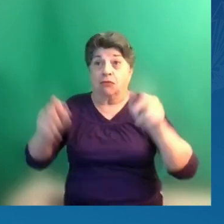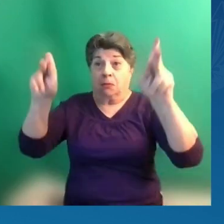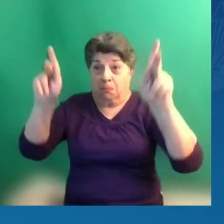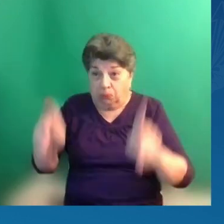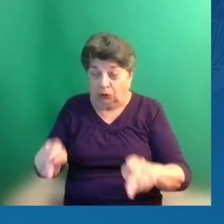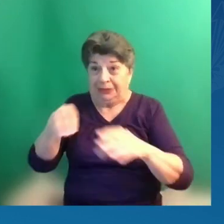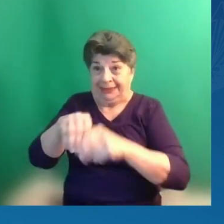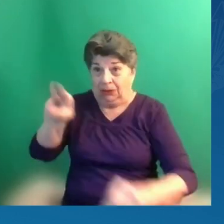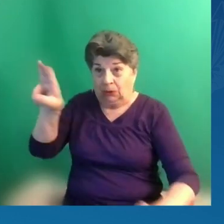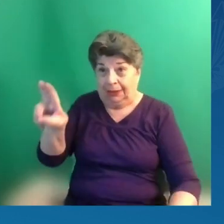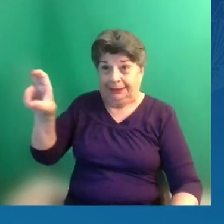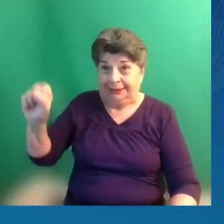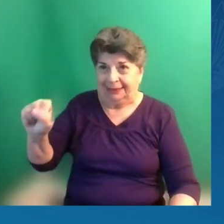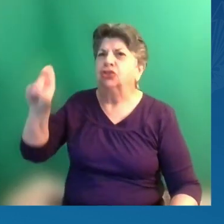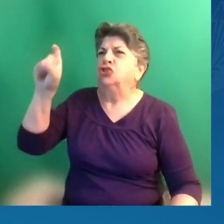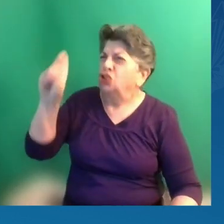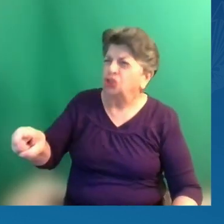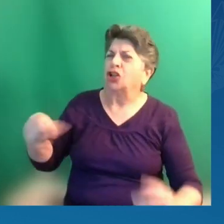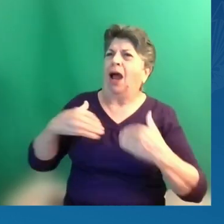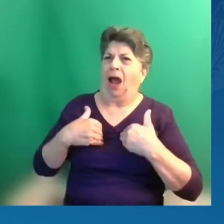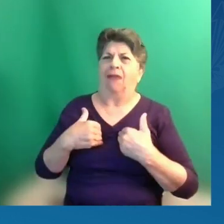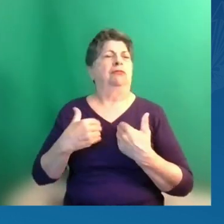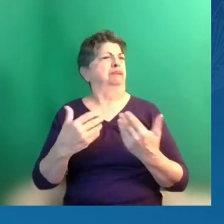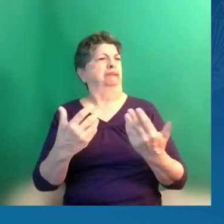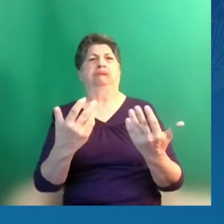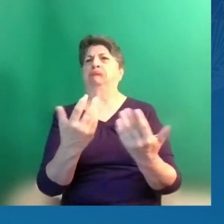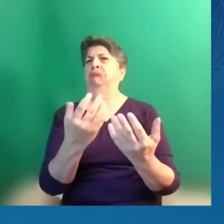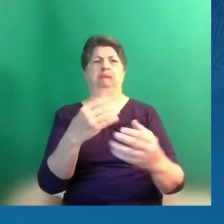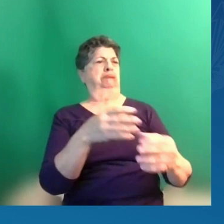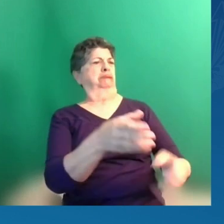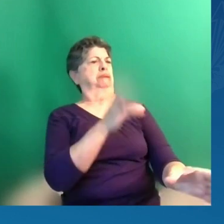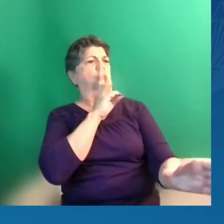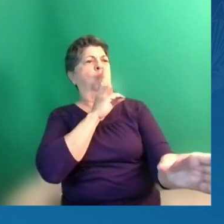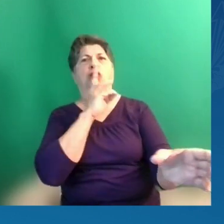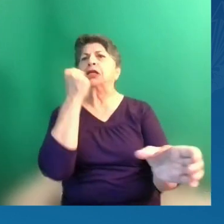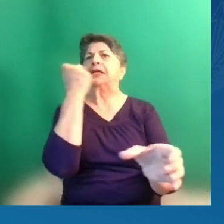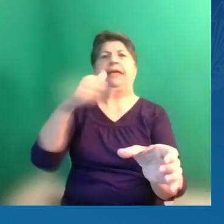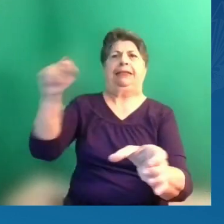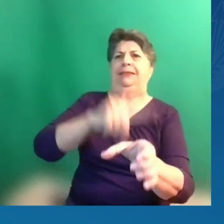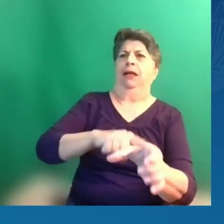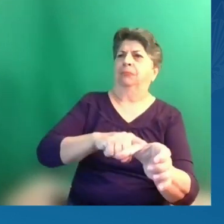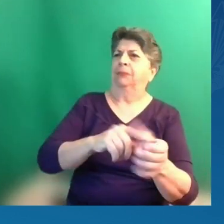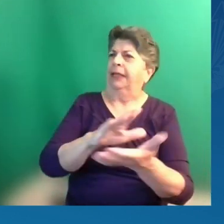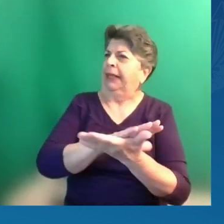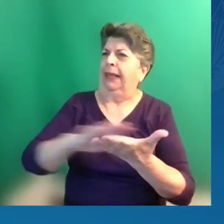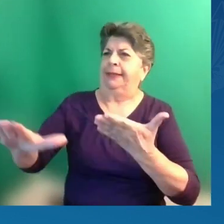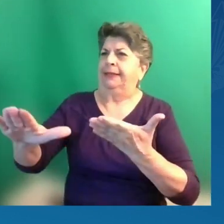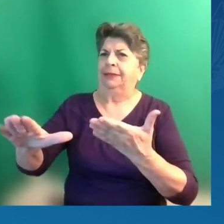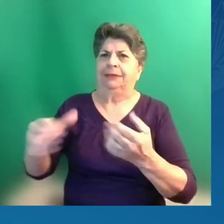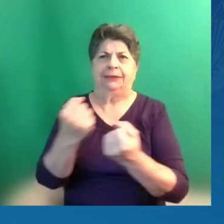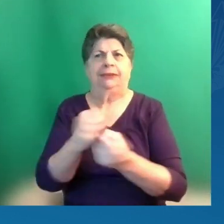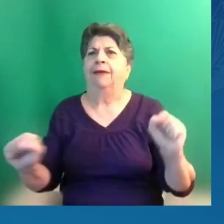and every community in our nation deserves water security. As a United States senator,